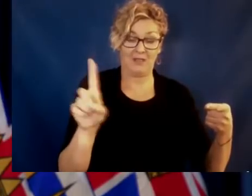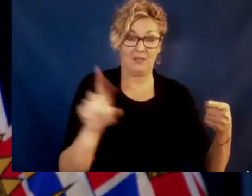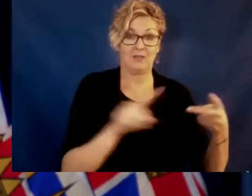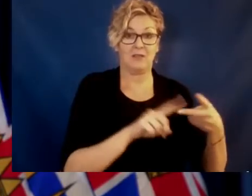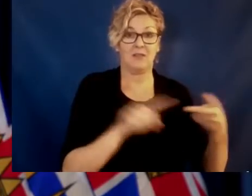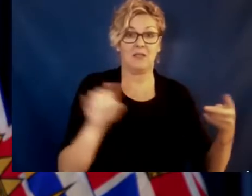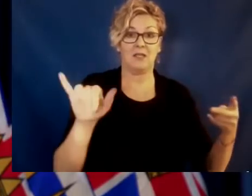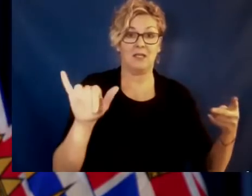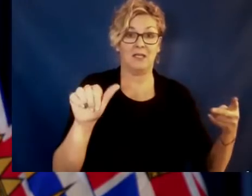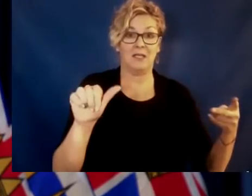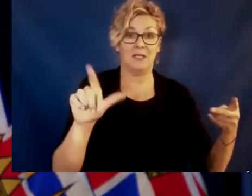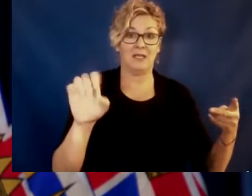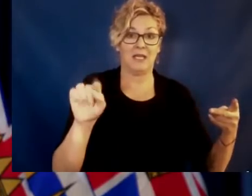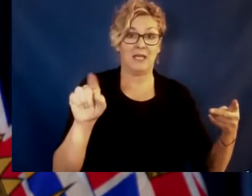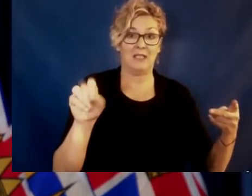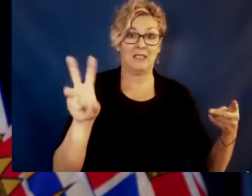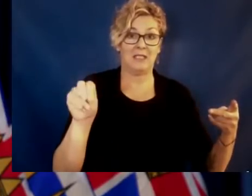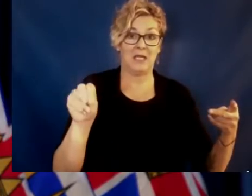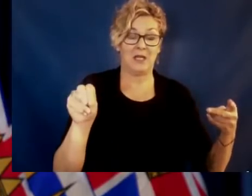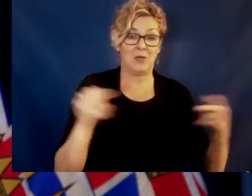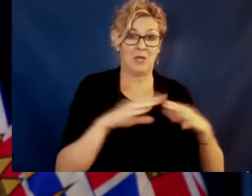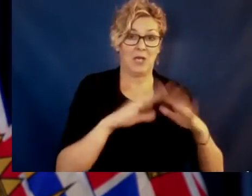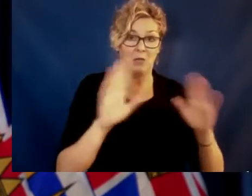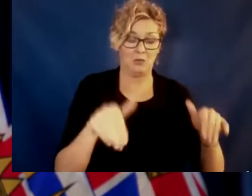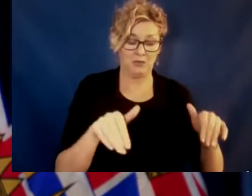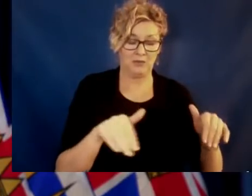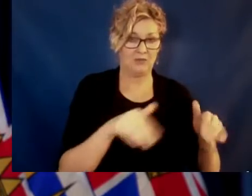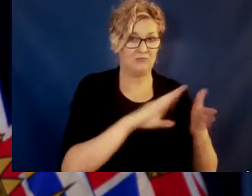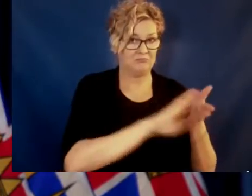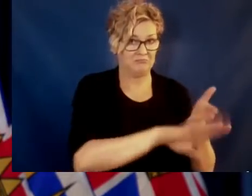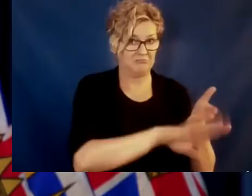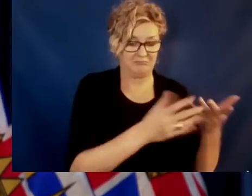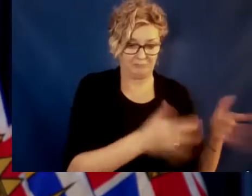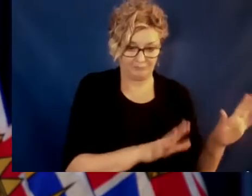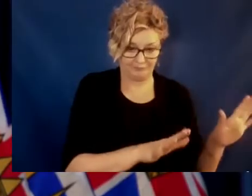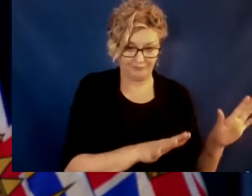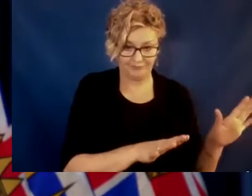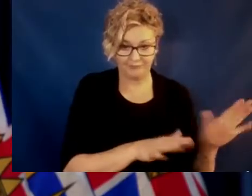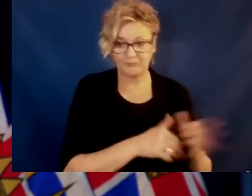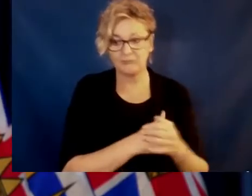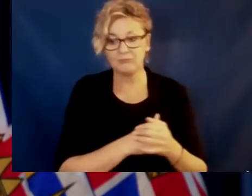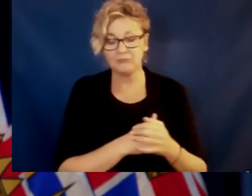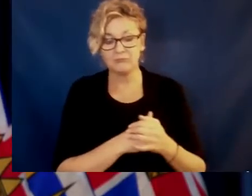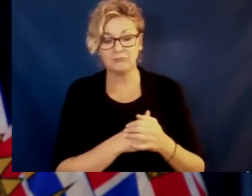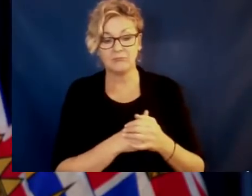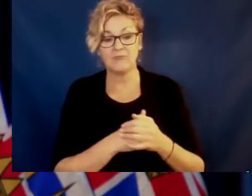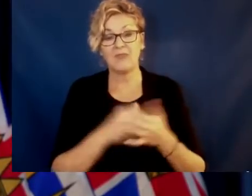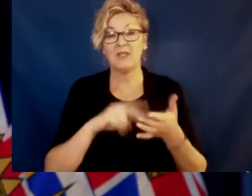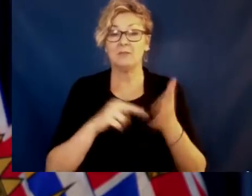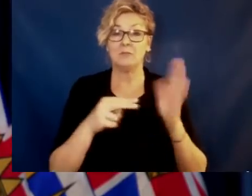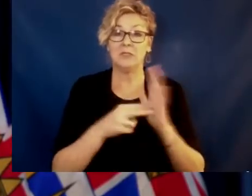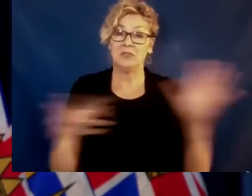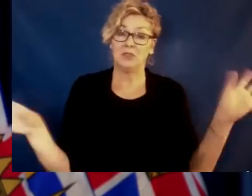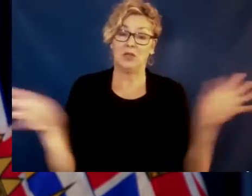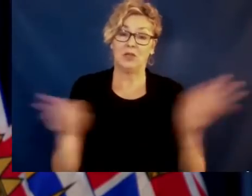at J and L beef limited in the Fraser Health region and public health teams have been working with this